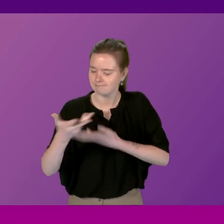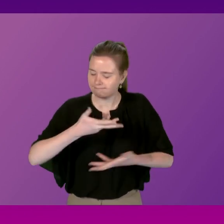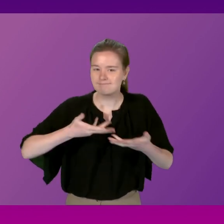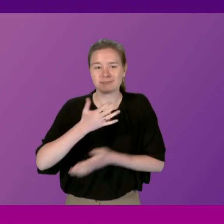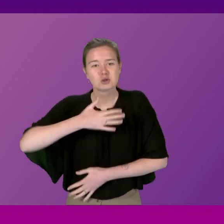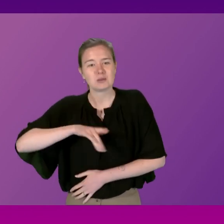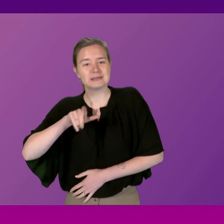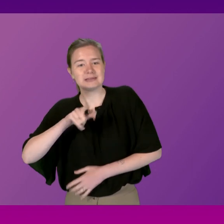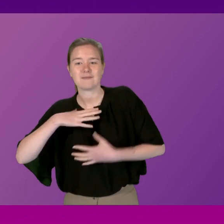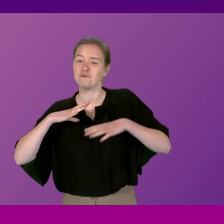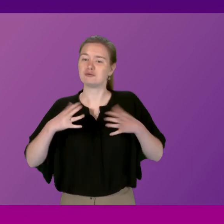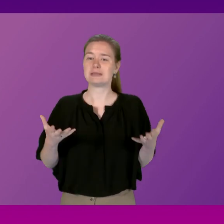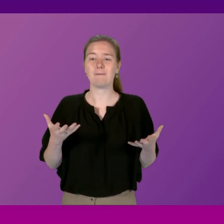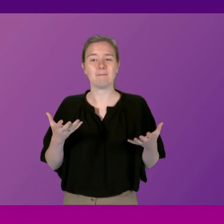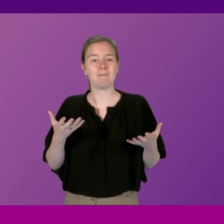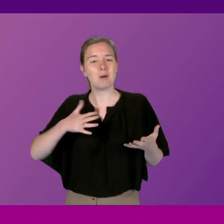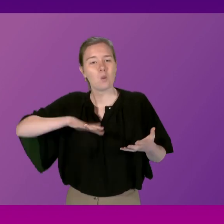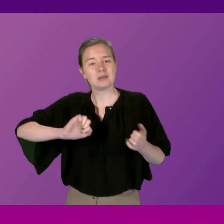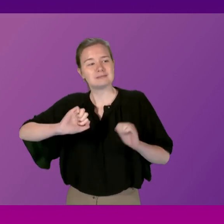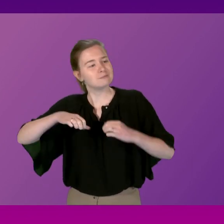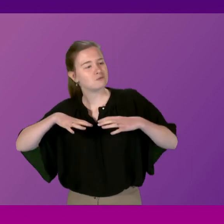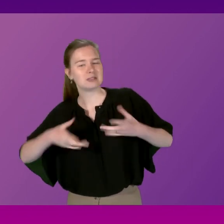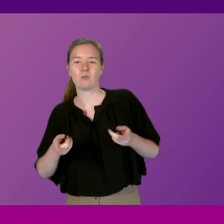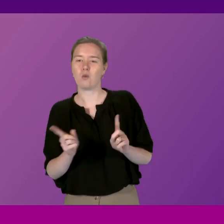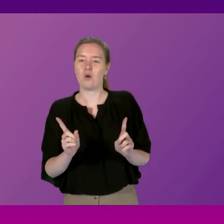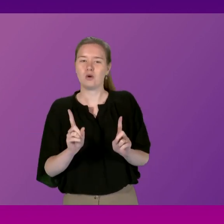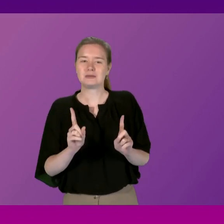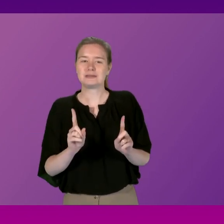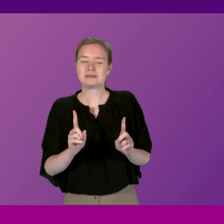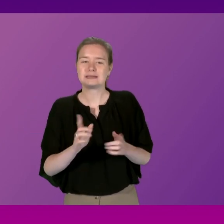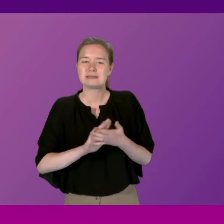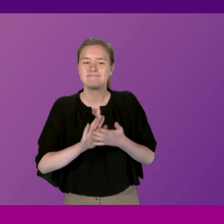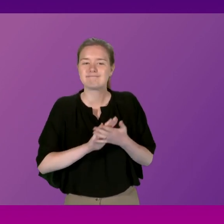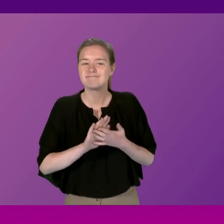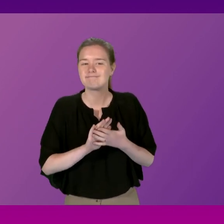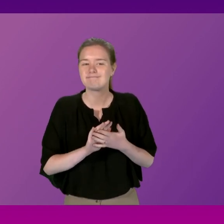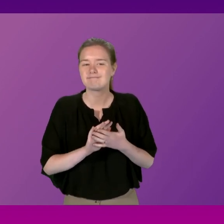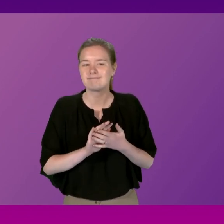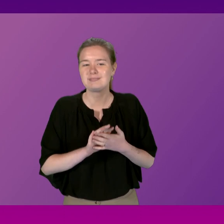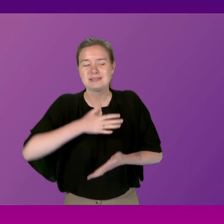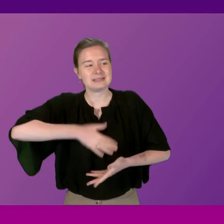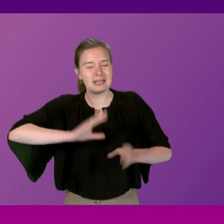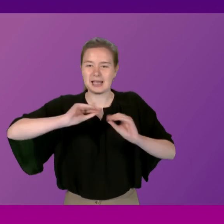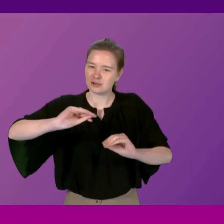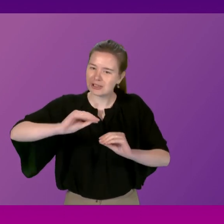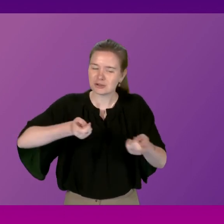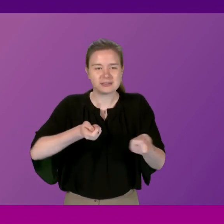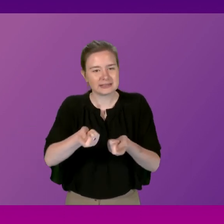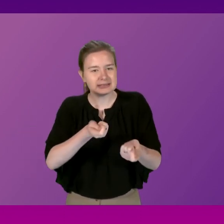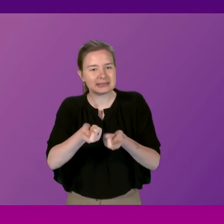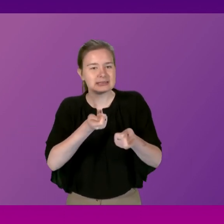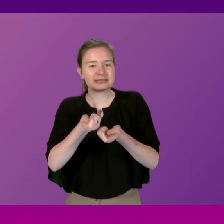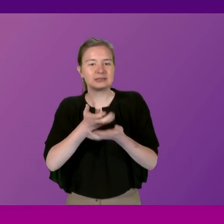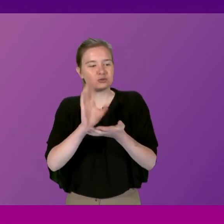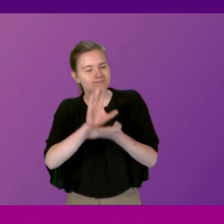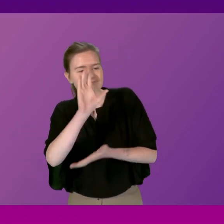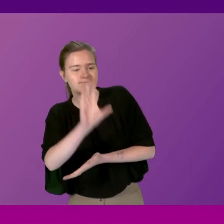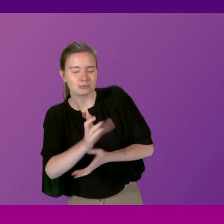She wanted him to have freedom, which required education facilities to invest in teaching